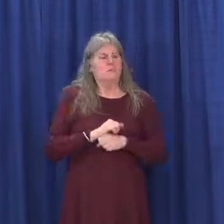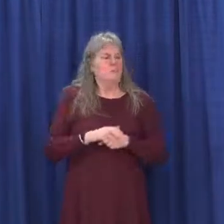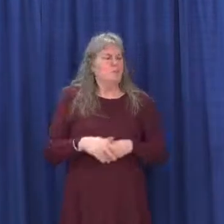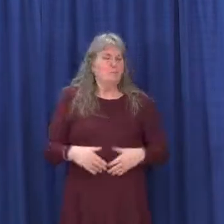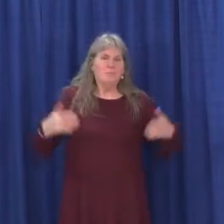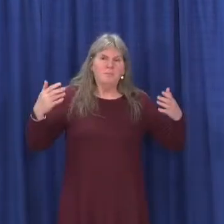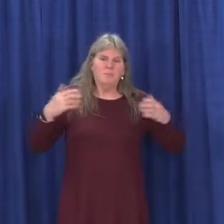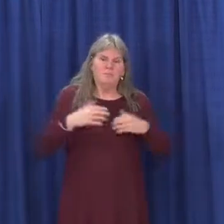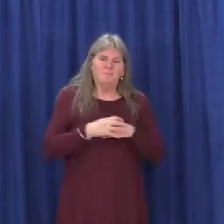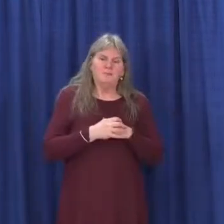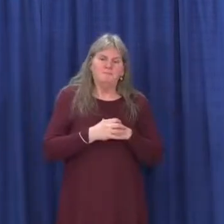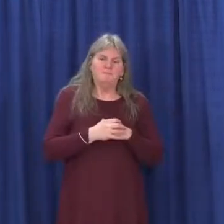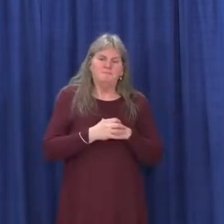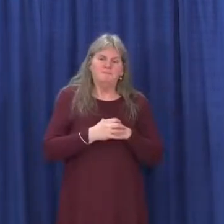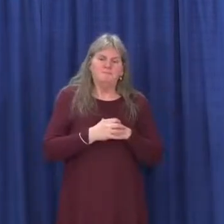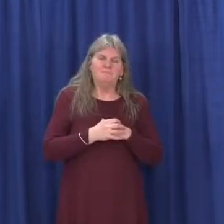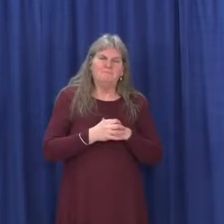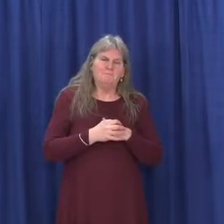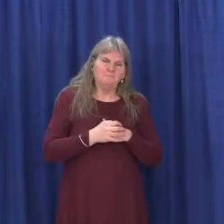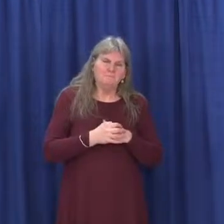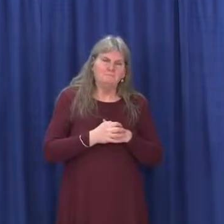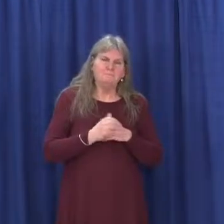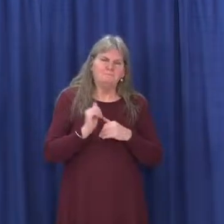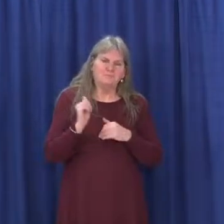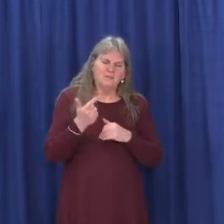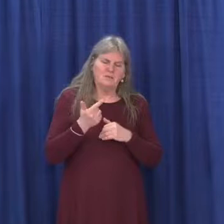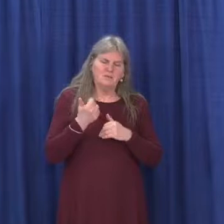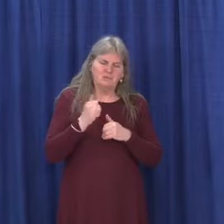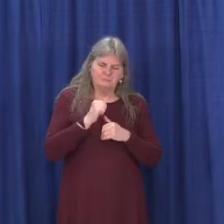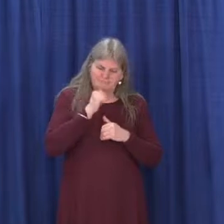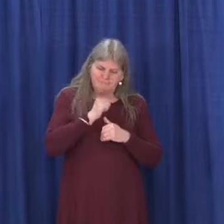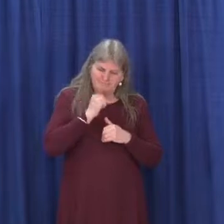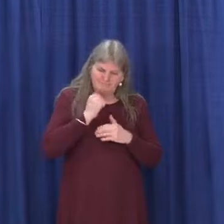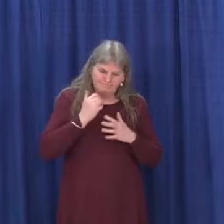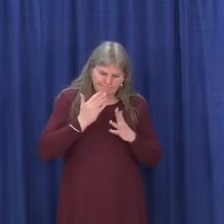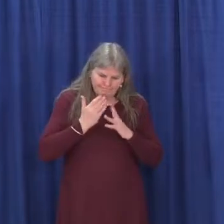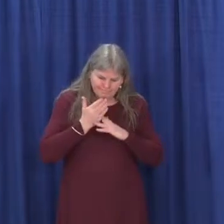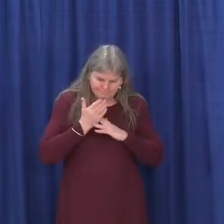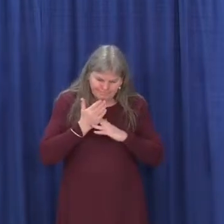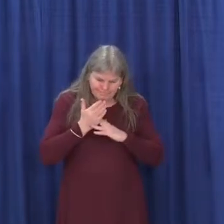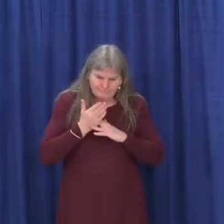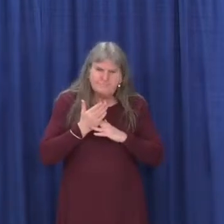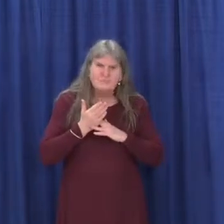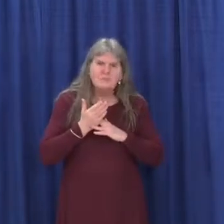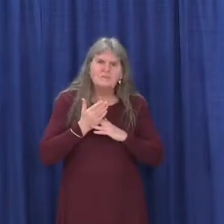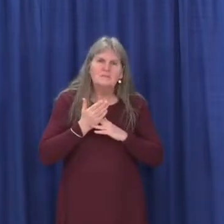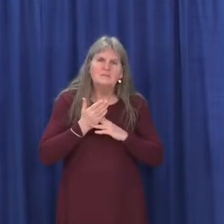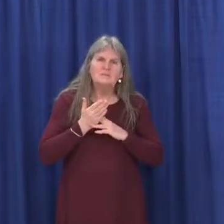And we're all coping as best we can. And-- and I think for people